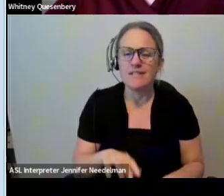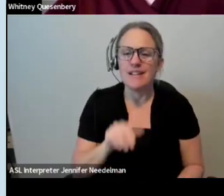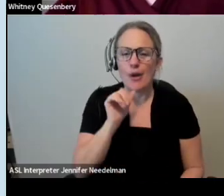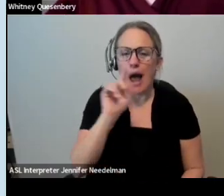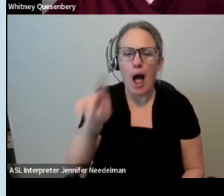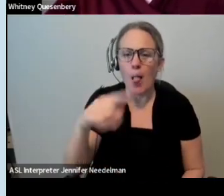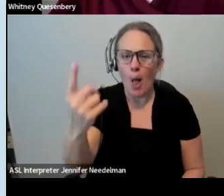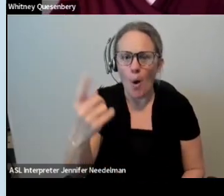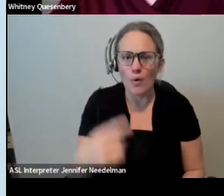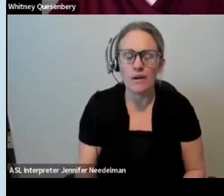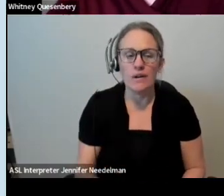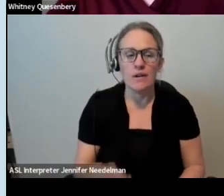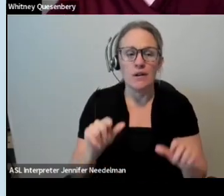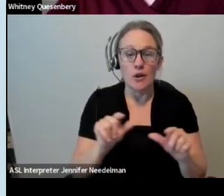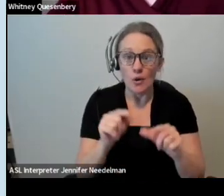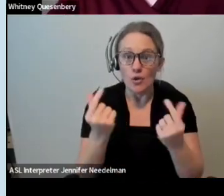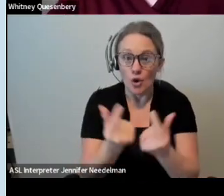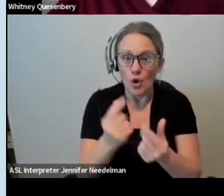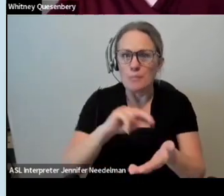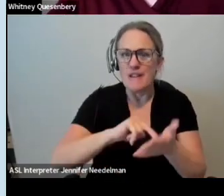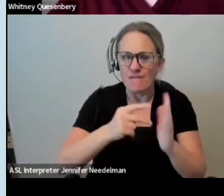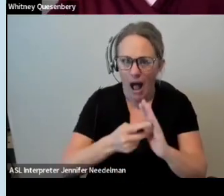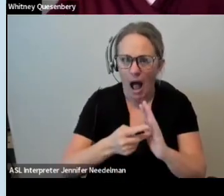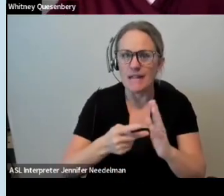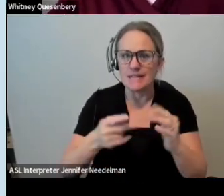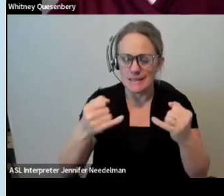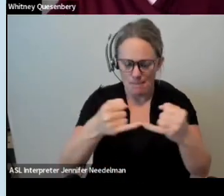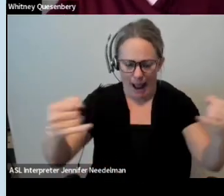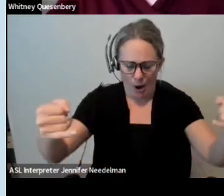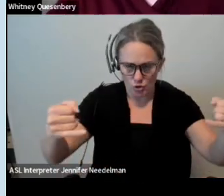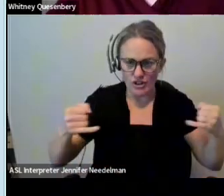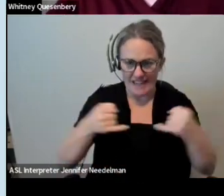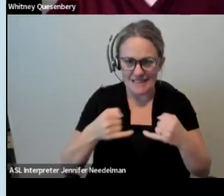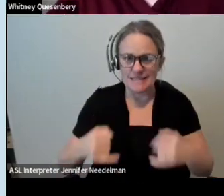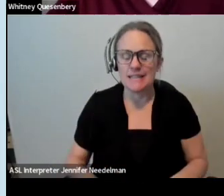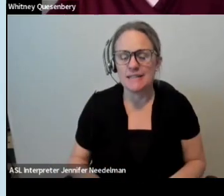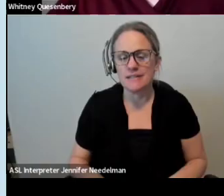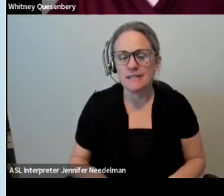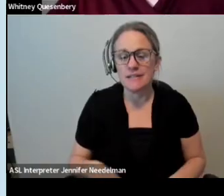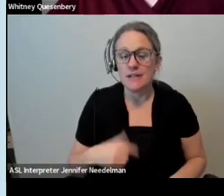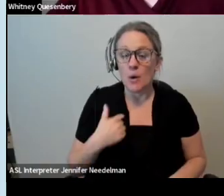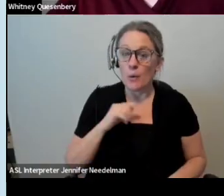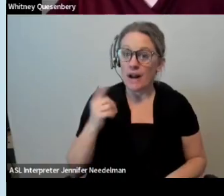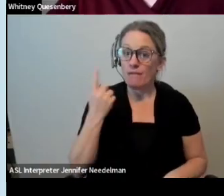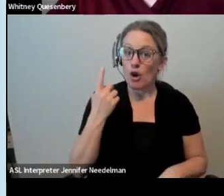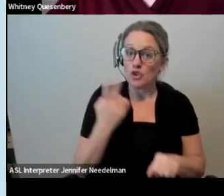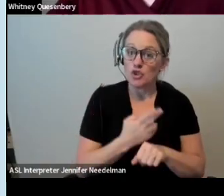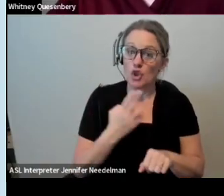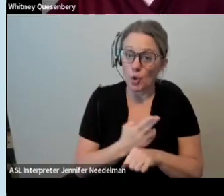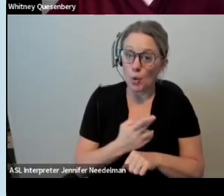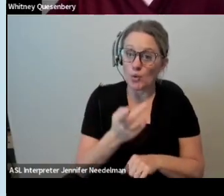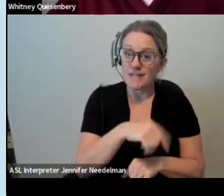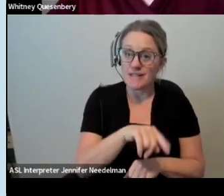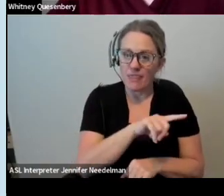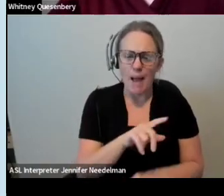of define boundaries in within which you're designing. When I was first using them, I, I don't remember who it was,